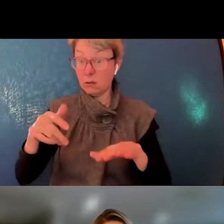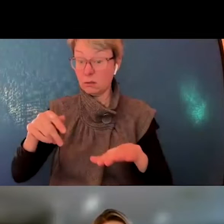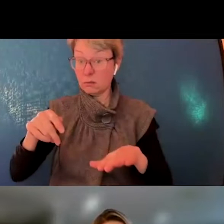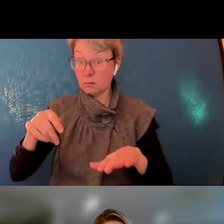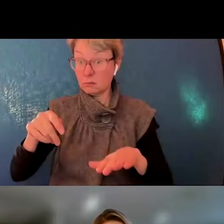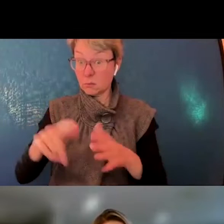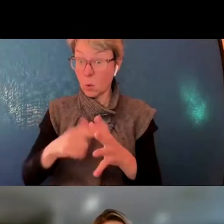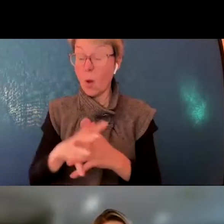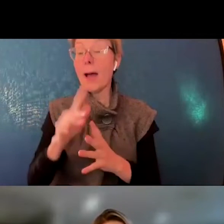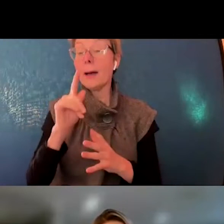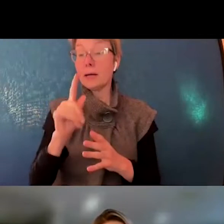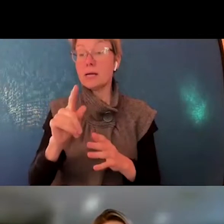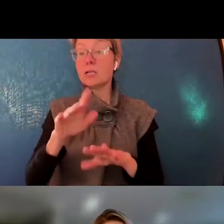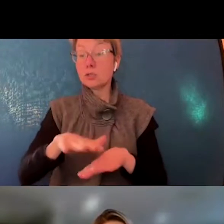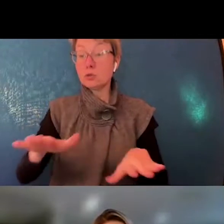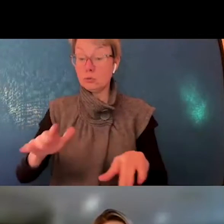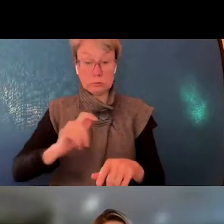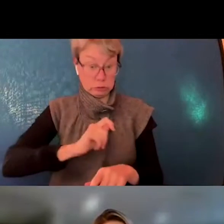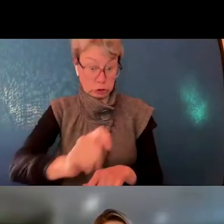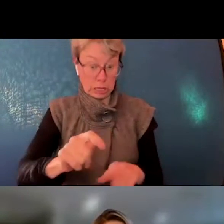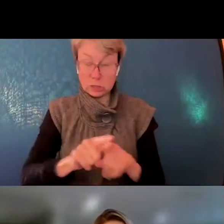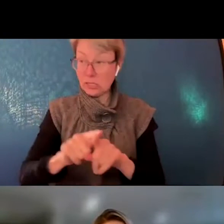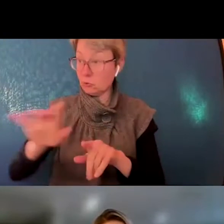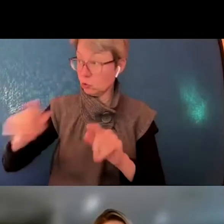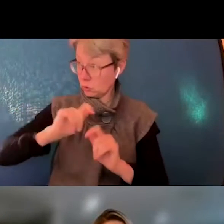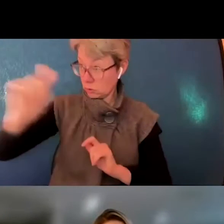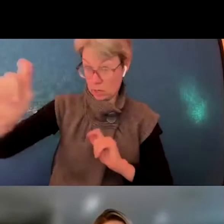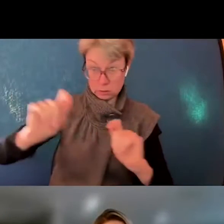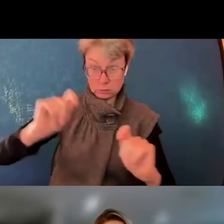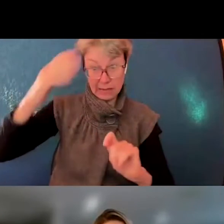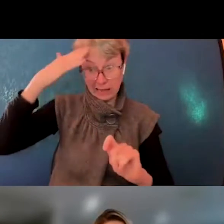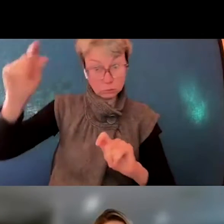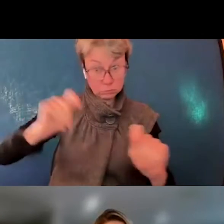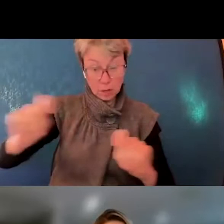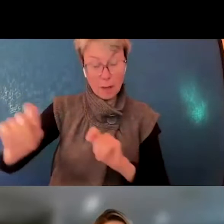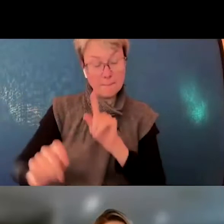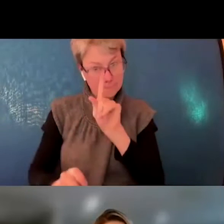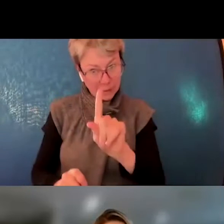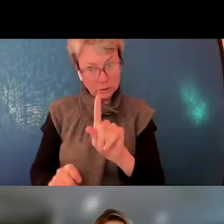charged with the same kinds of crimes that adults do um but the one main difference that they is